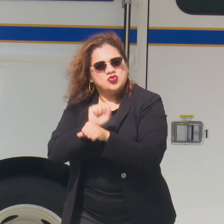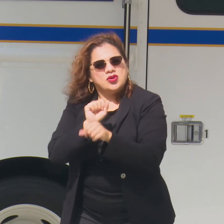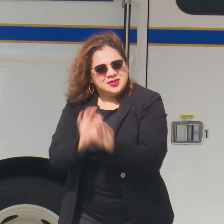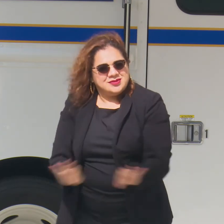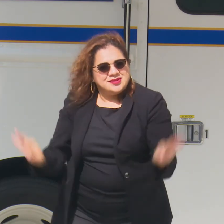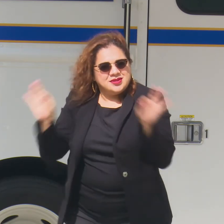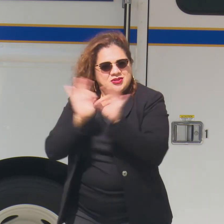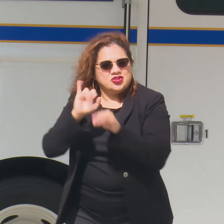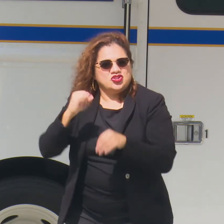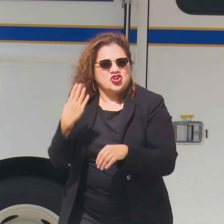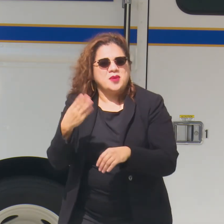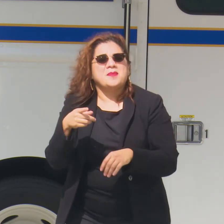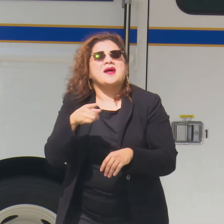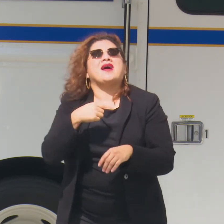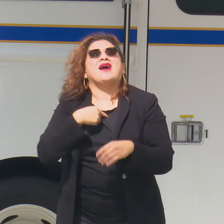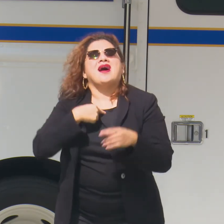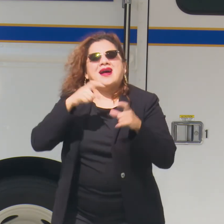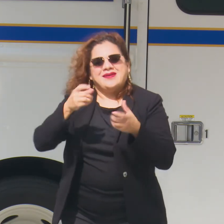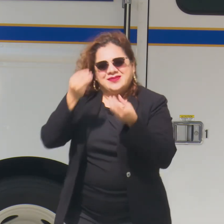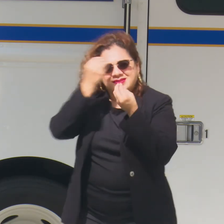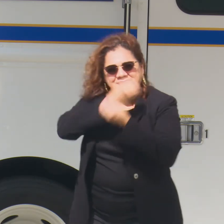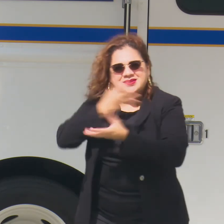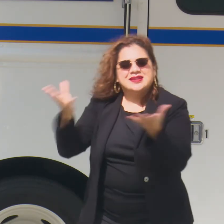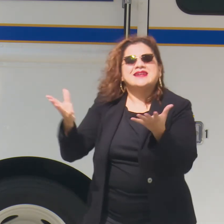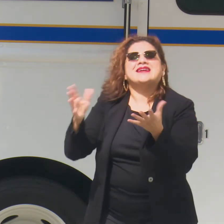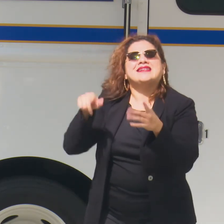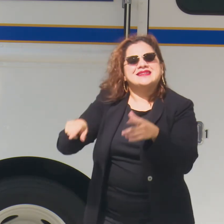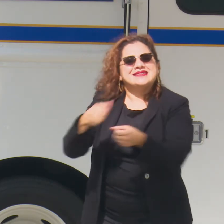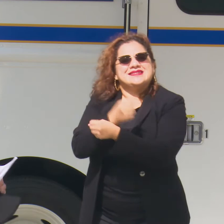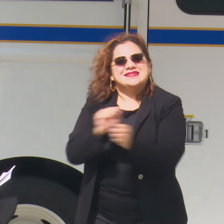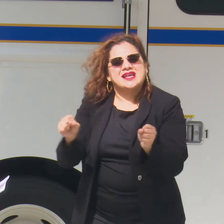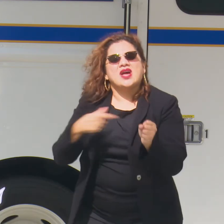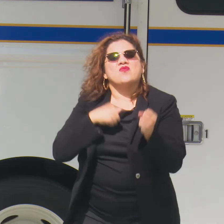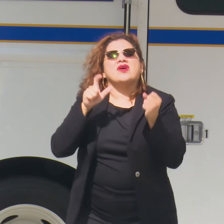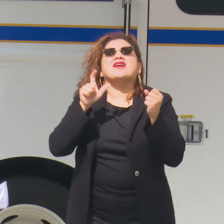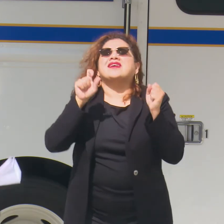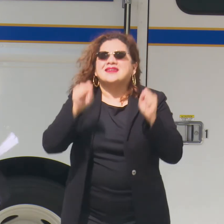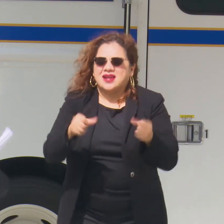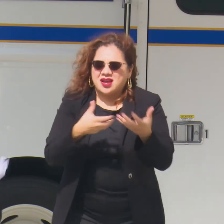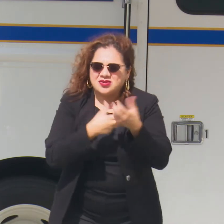"this is safe. This is a, you can trust the city of Long Beach, the health